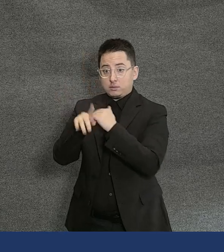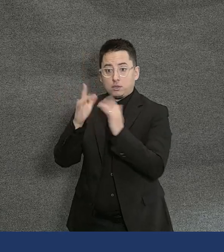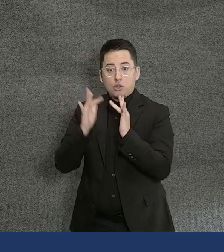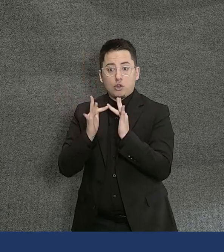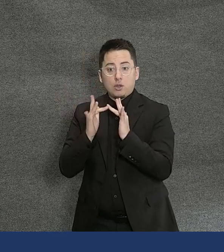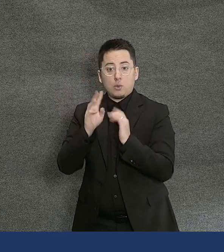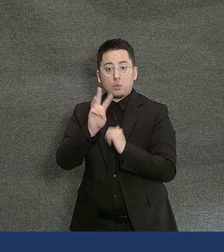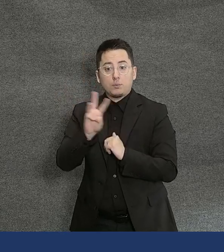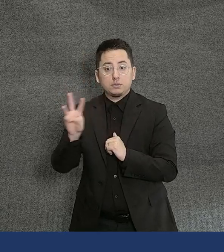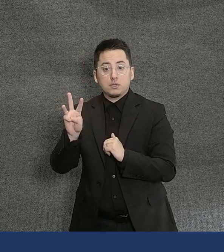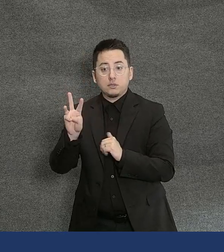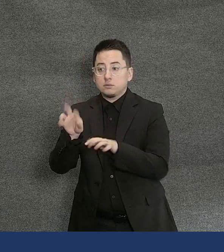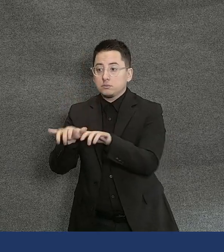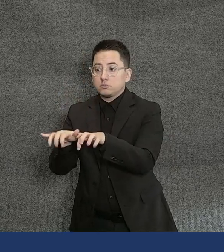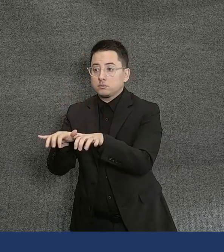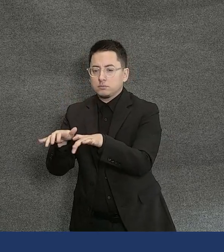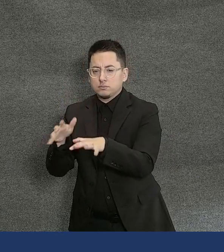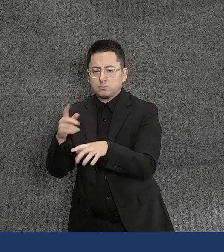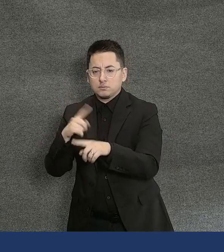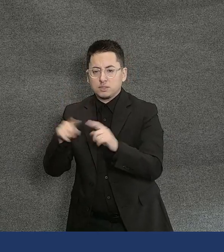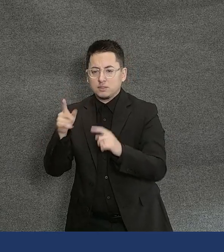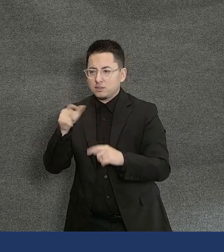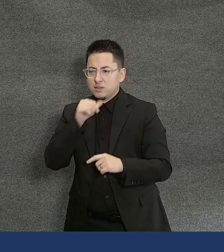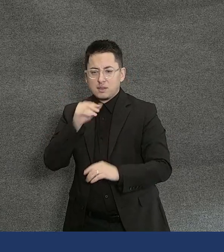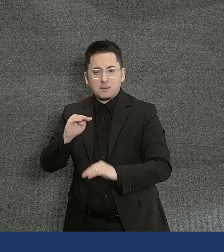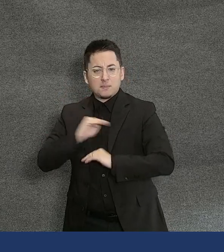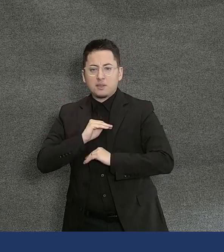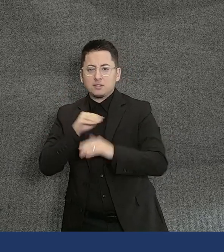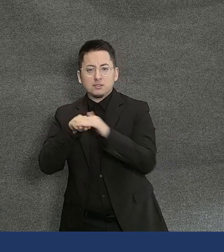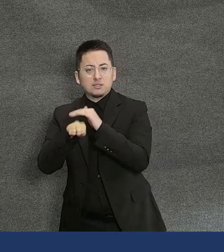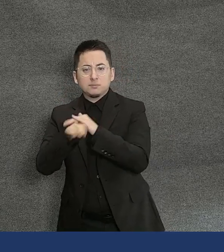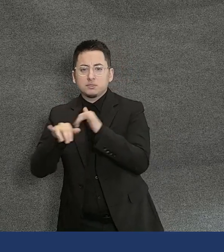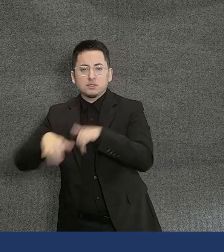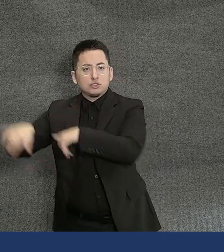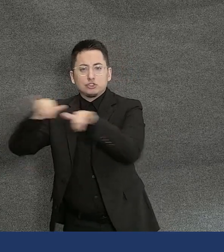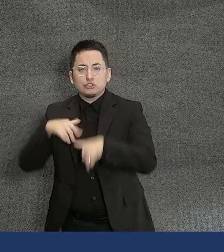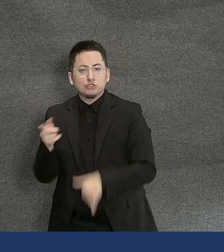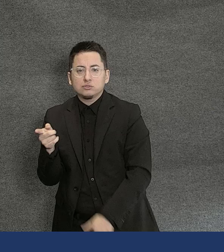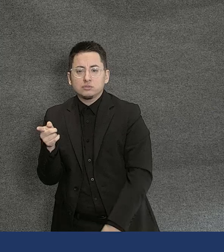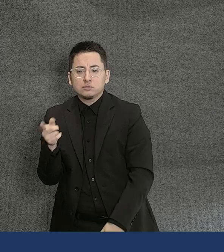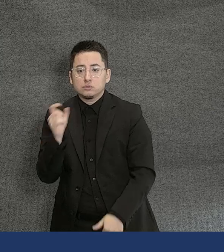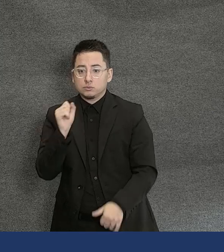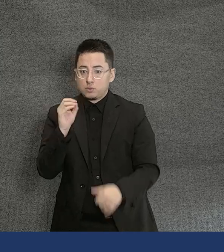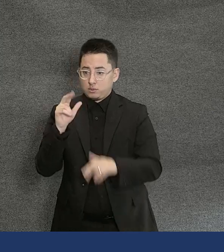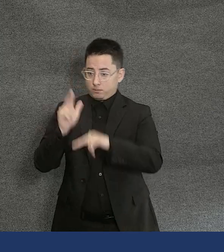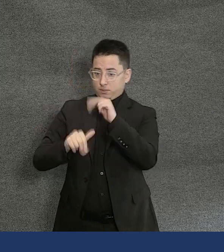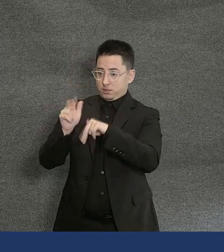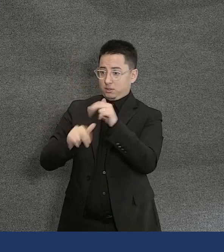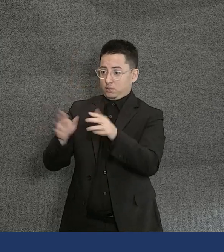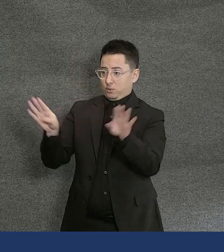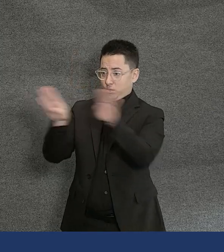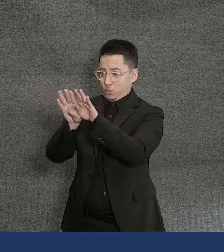basic CLAS Standards, and in person, in buildings that are being shut down and don't have access to transportation for them.